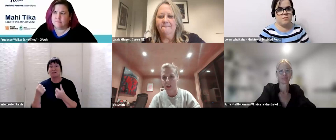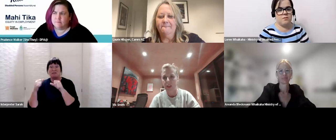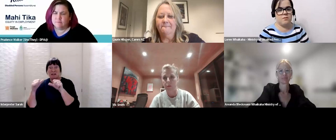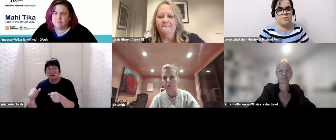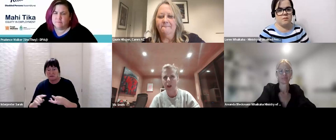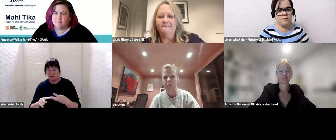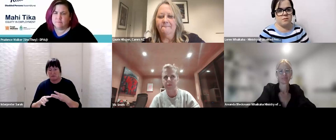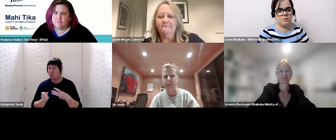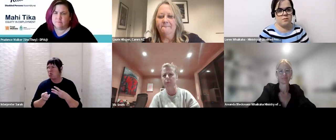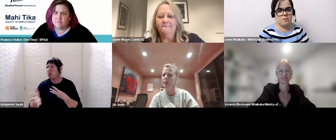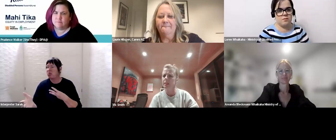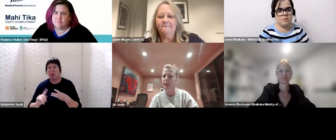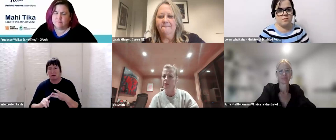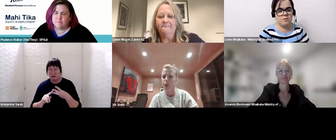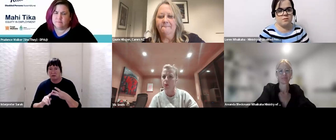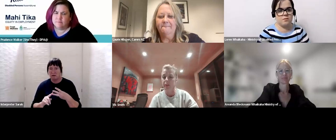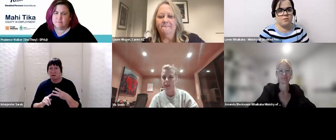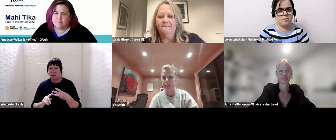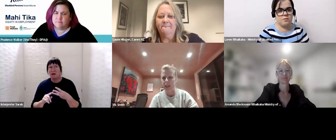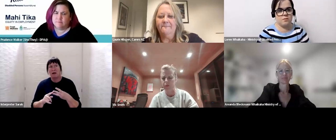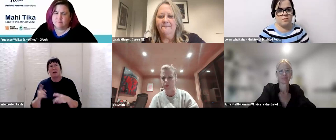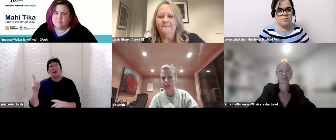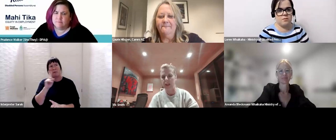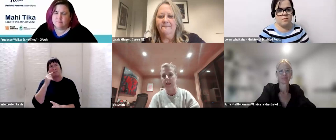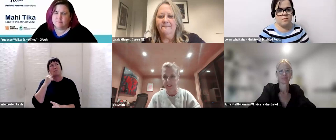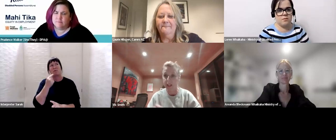that for some reason they’ll interpret that as us